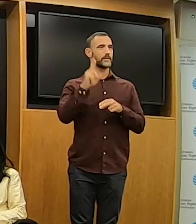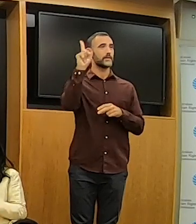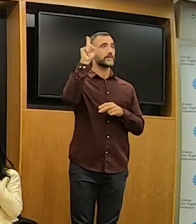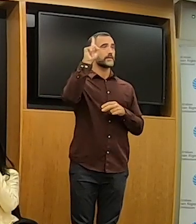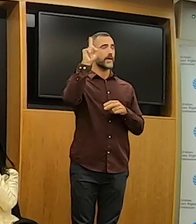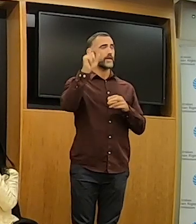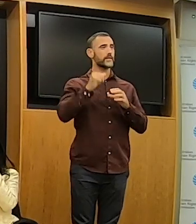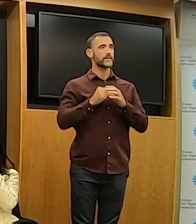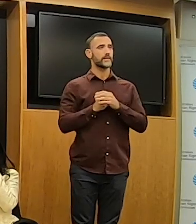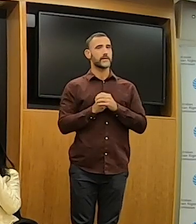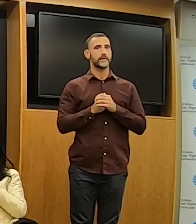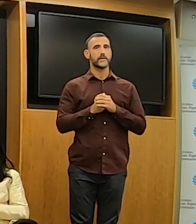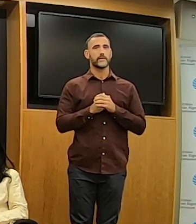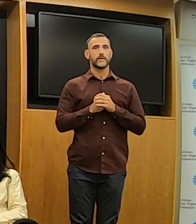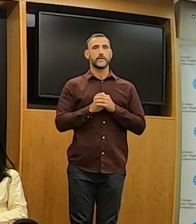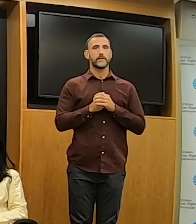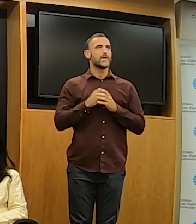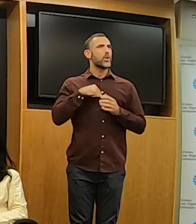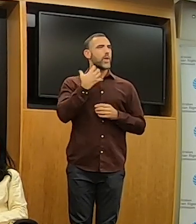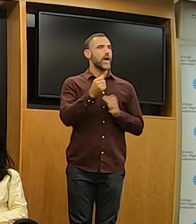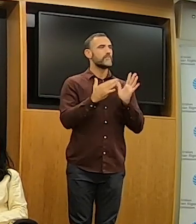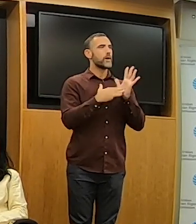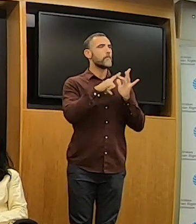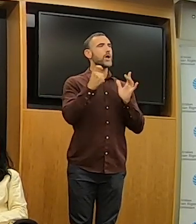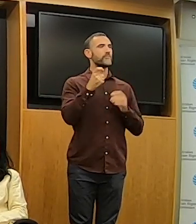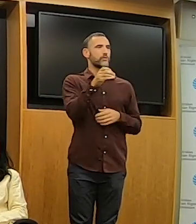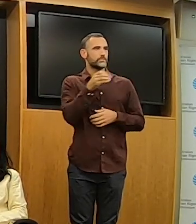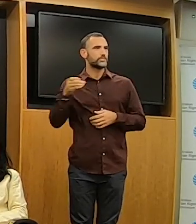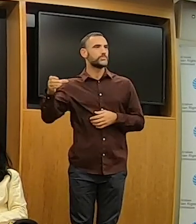we will try and use a microphone if that's possible.